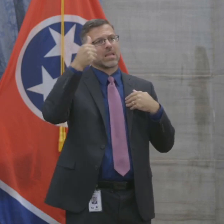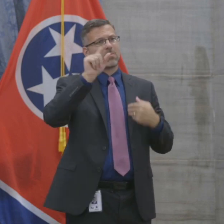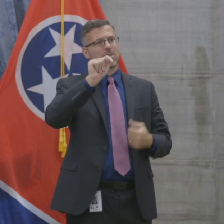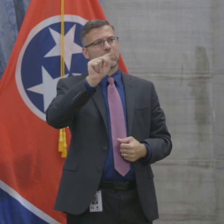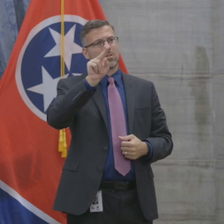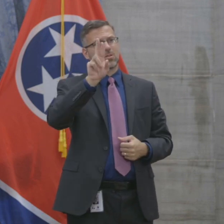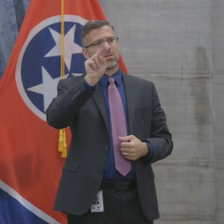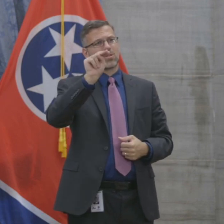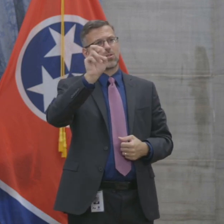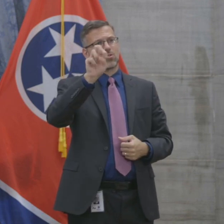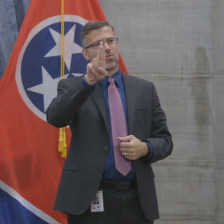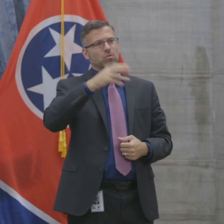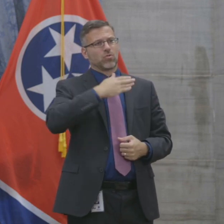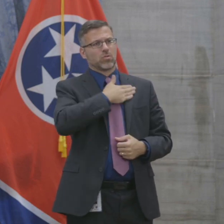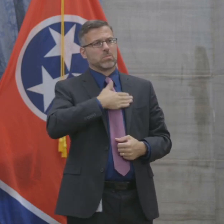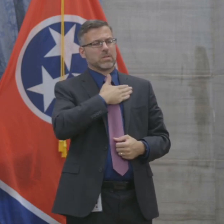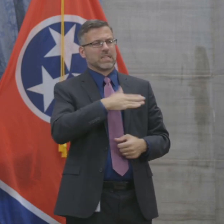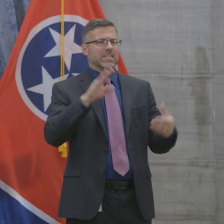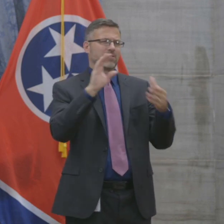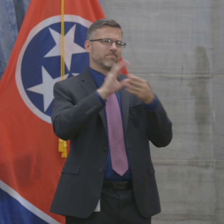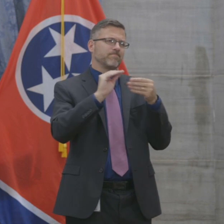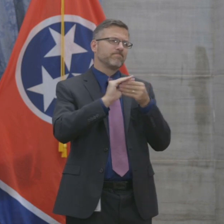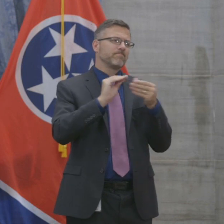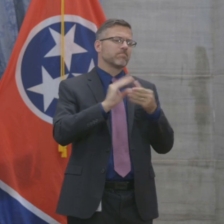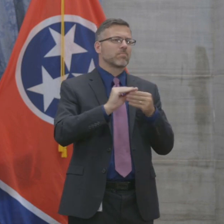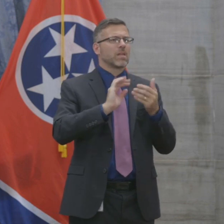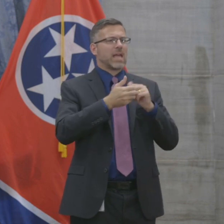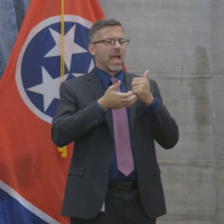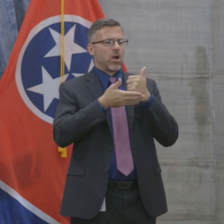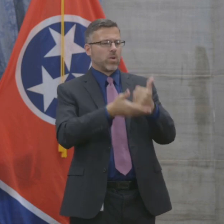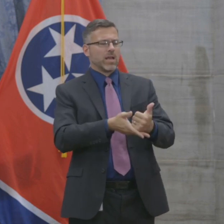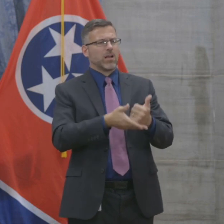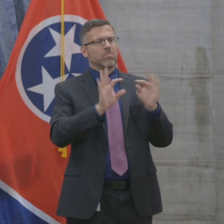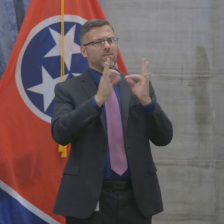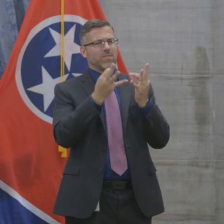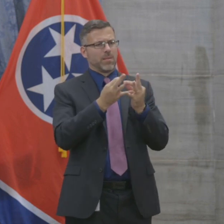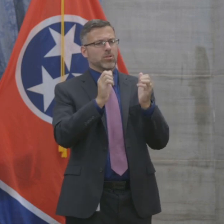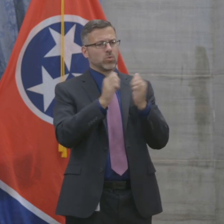disabilities to step up as well. We serve about 25,000 families